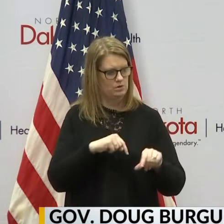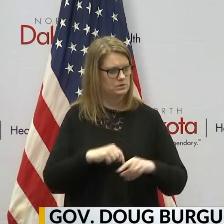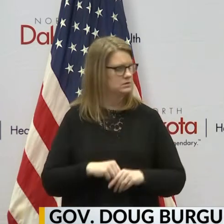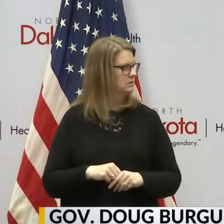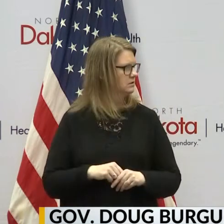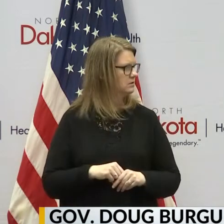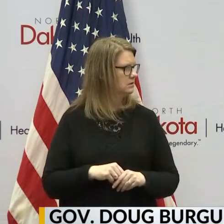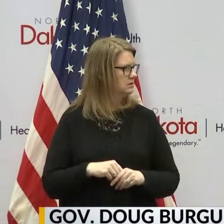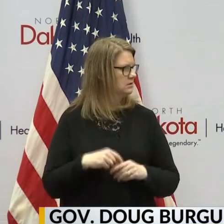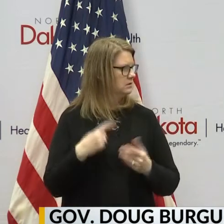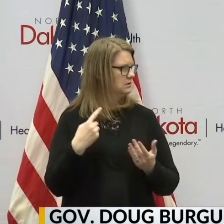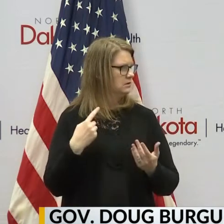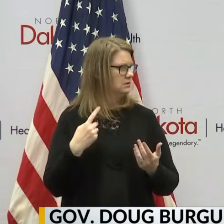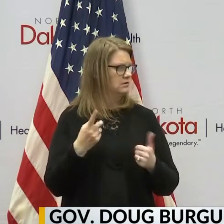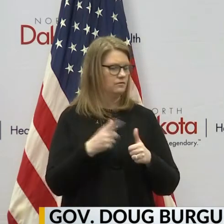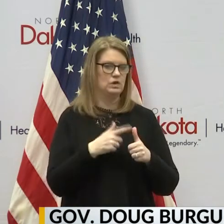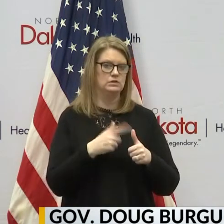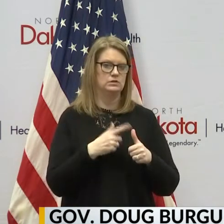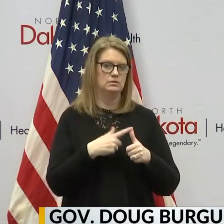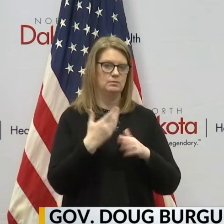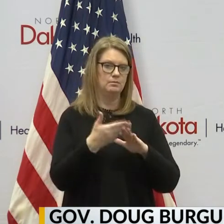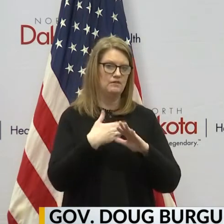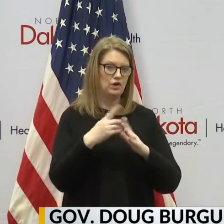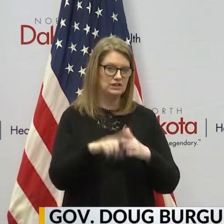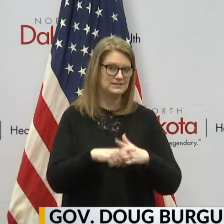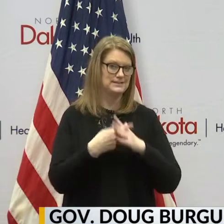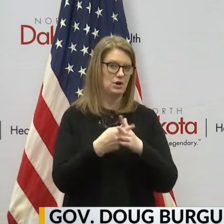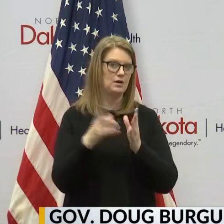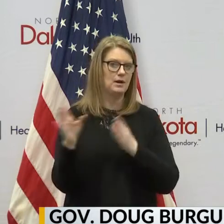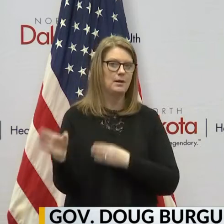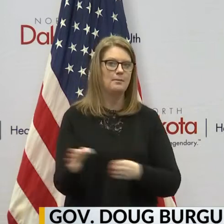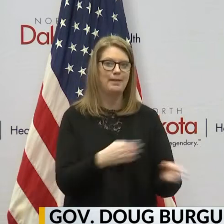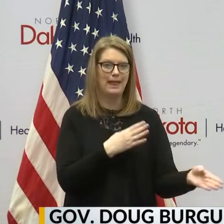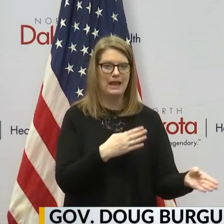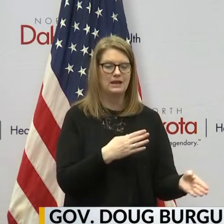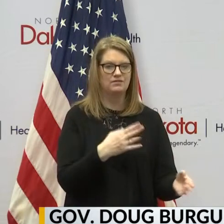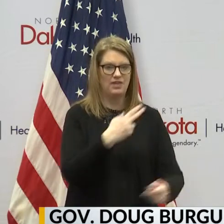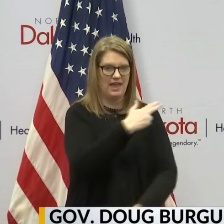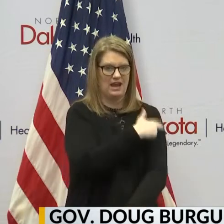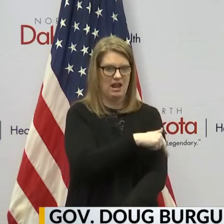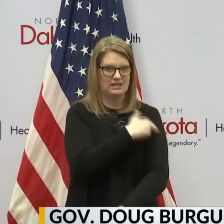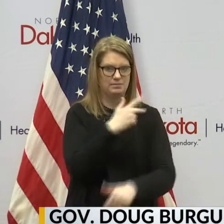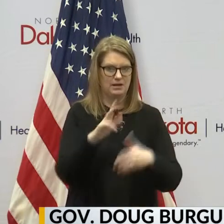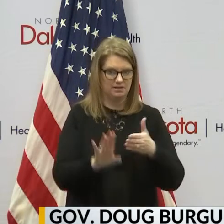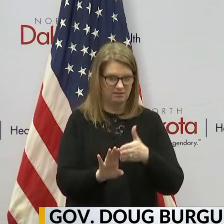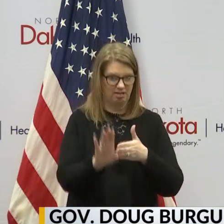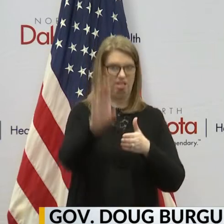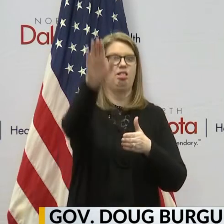WHAT WE DIDN'T ISSUE IS ANY EXECUTIVE ORDERS TODAY, WE HAVE TWO REPORTS THAT WE ARE GOING TO GIVE THAT WE WILL TALK ABOUT